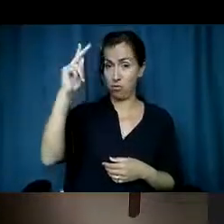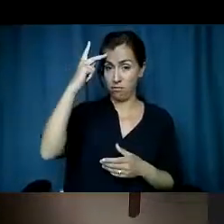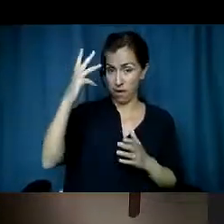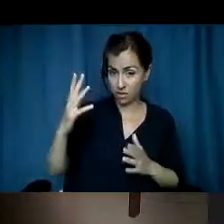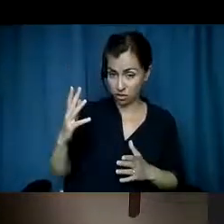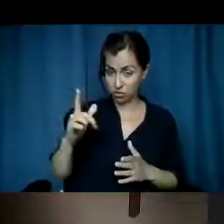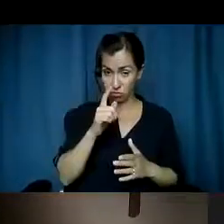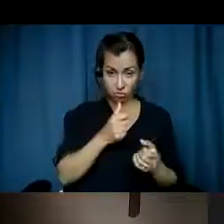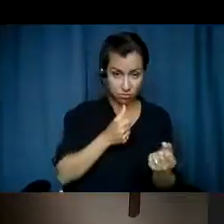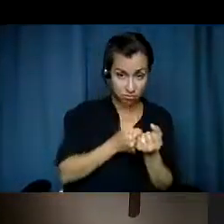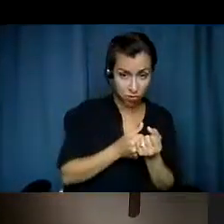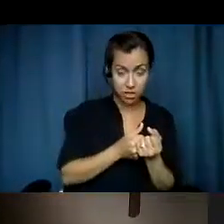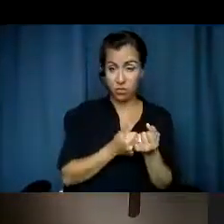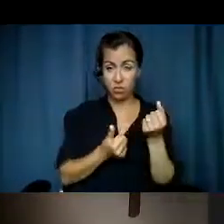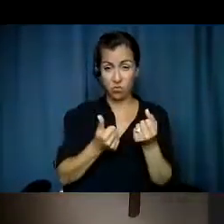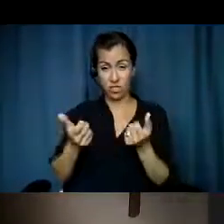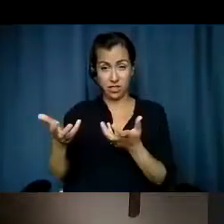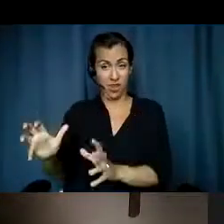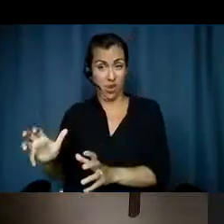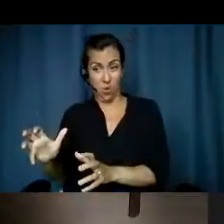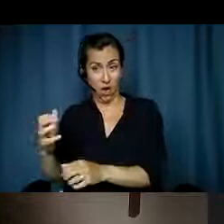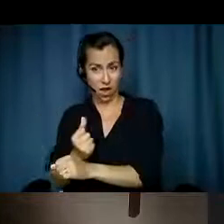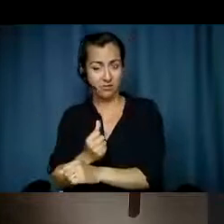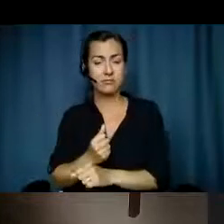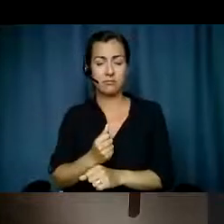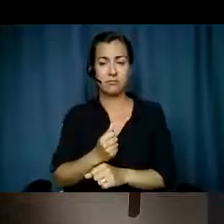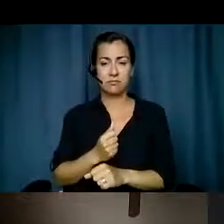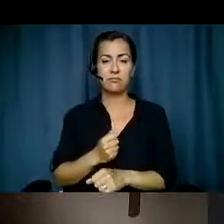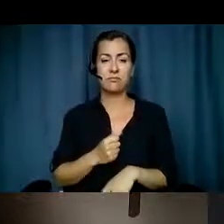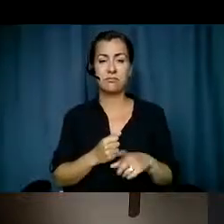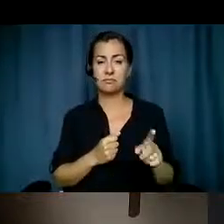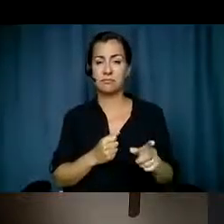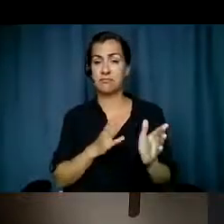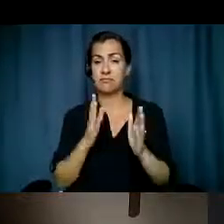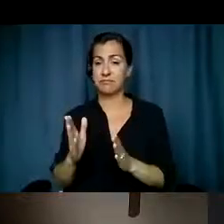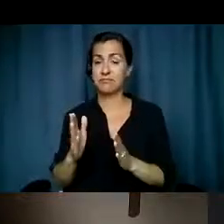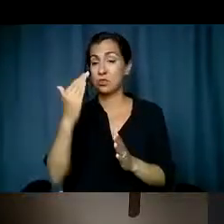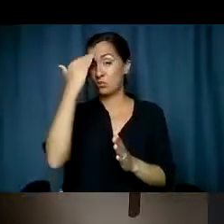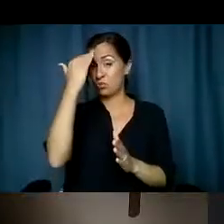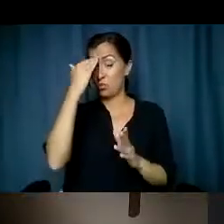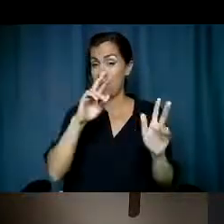That sounds good. Having that person,